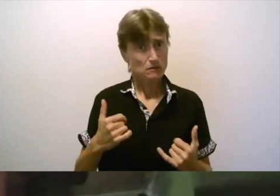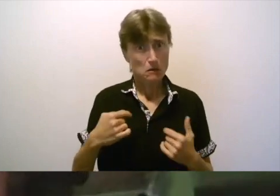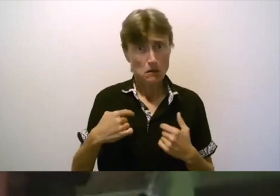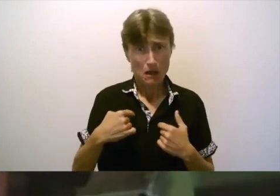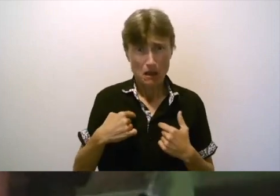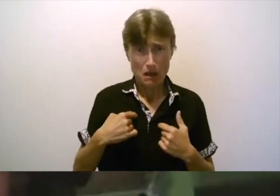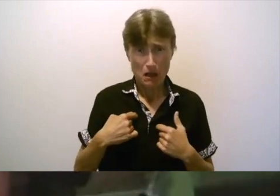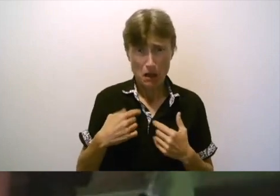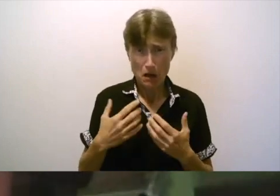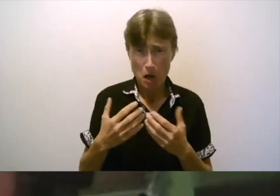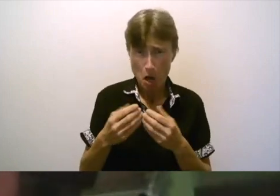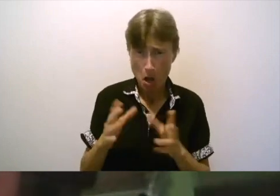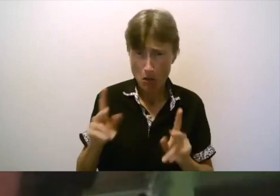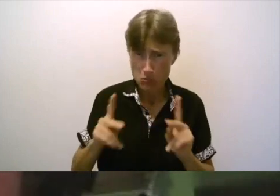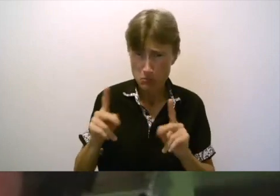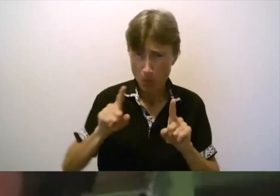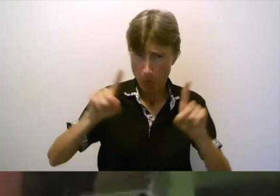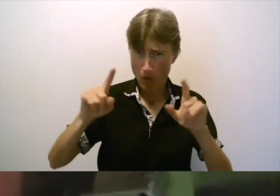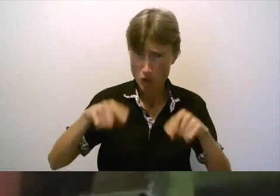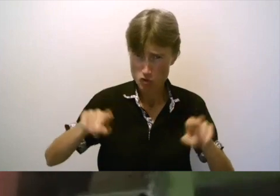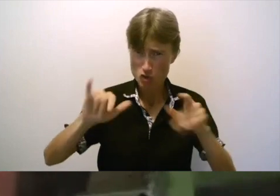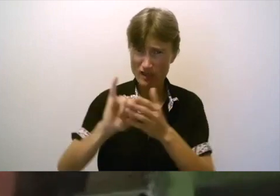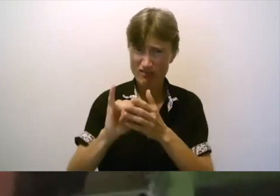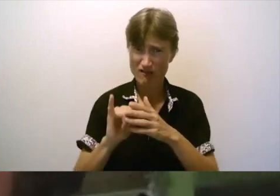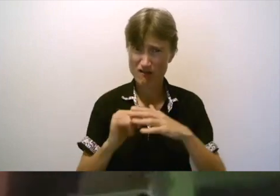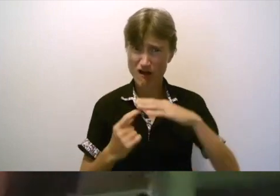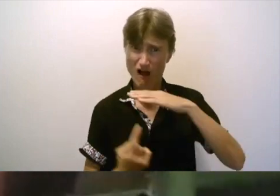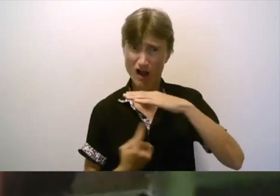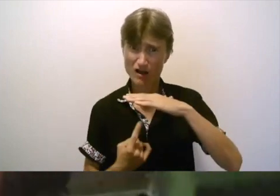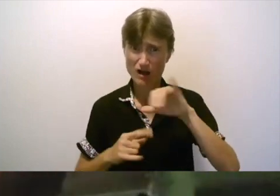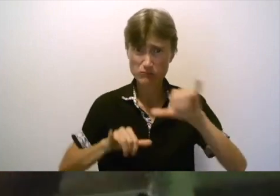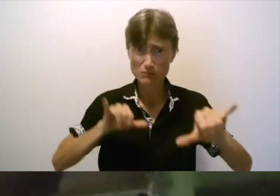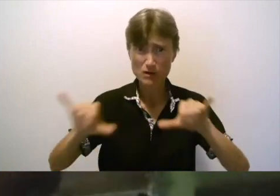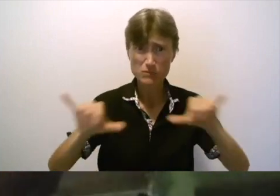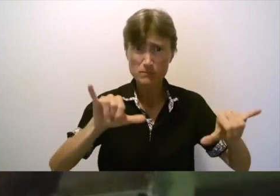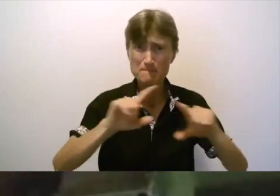happening but this notion of um how many people have been trapped